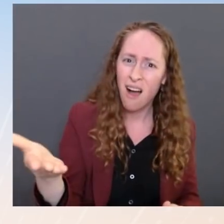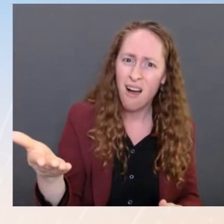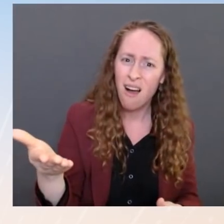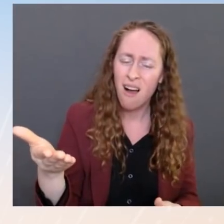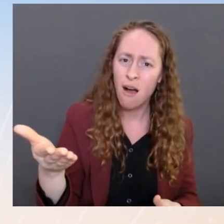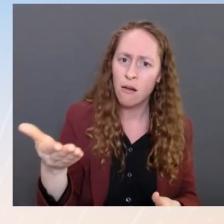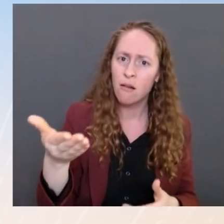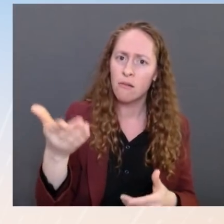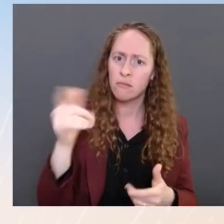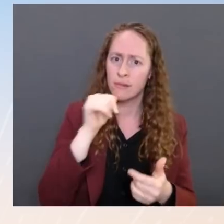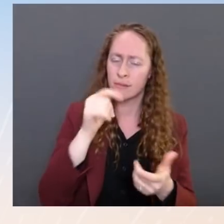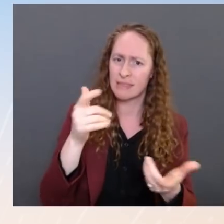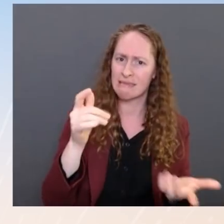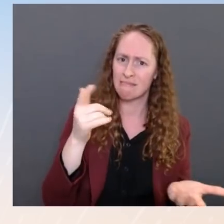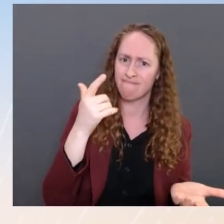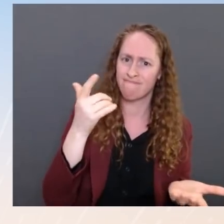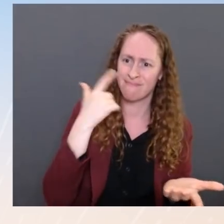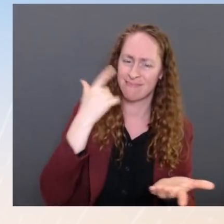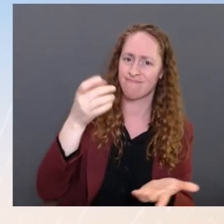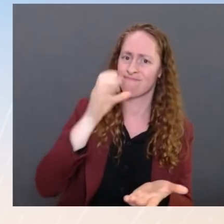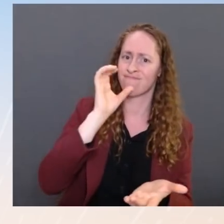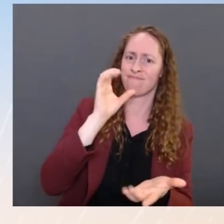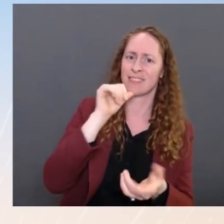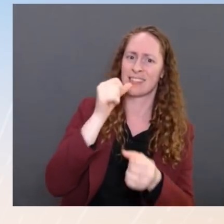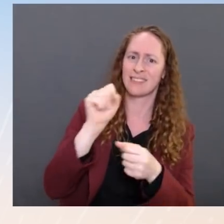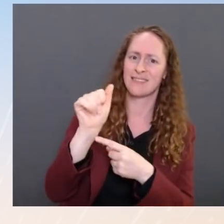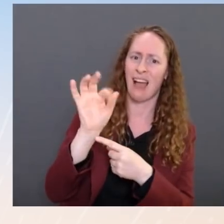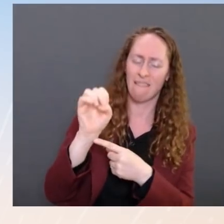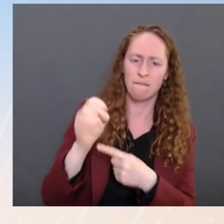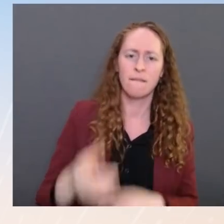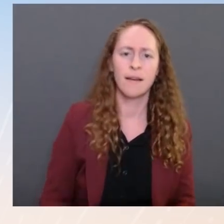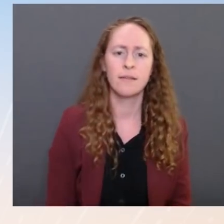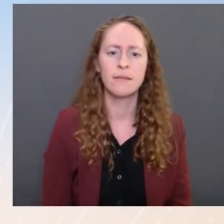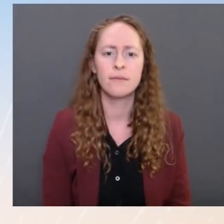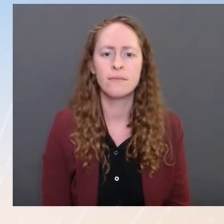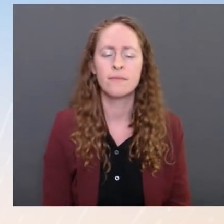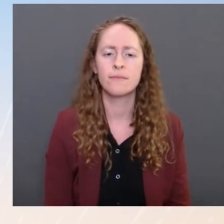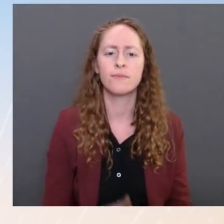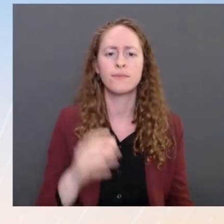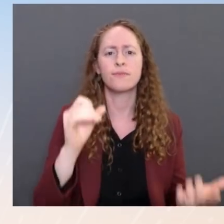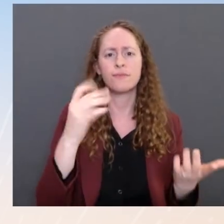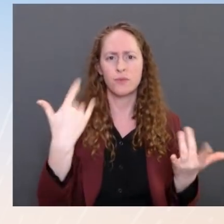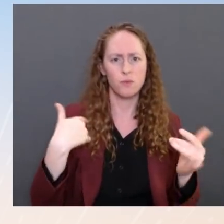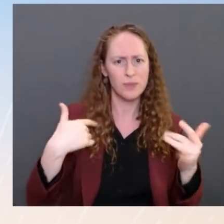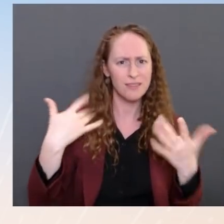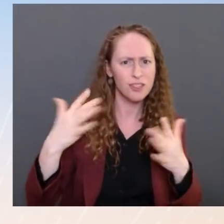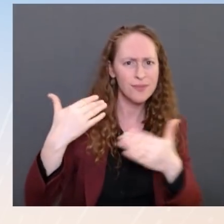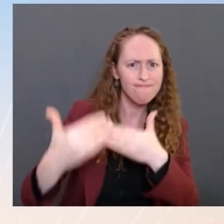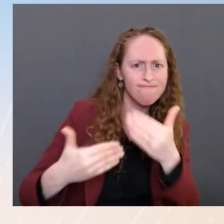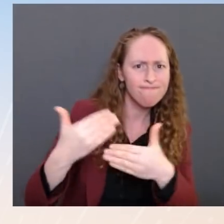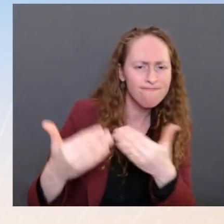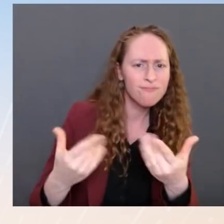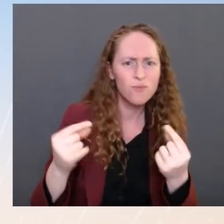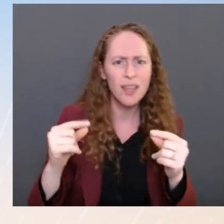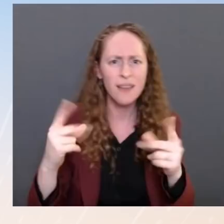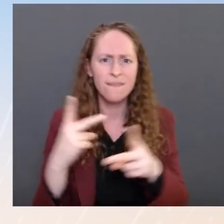now to address in anticipation of where we thought there could be shortages. We have also seen an increase